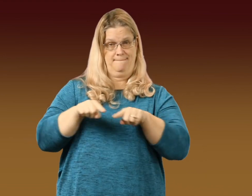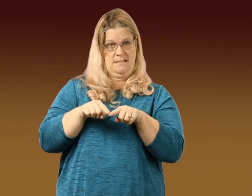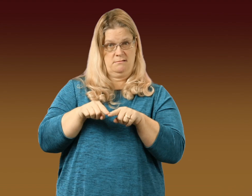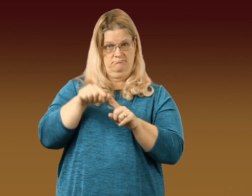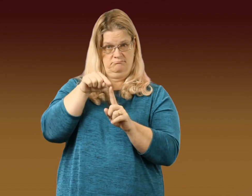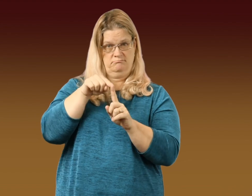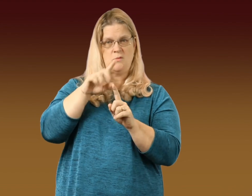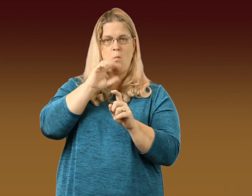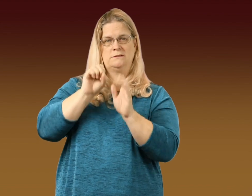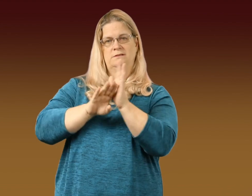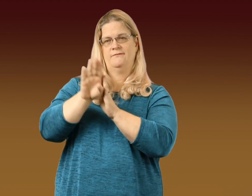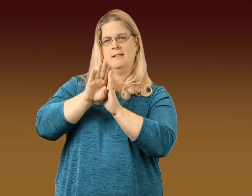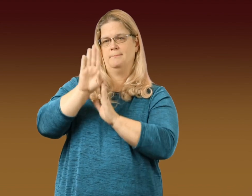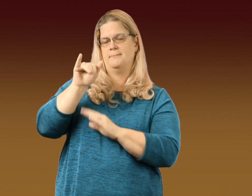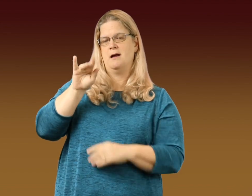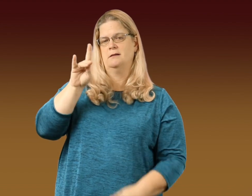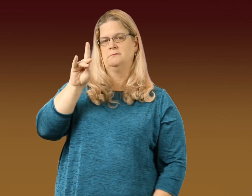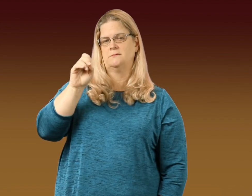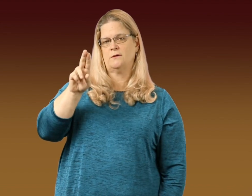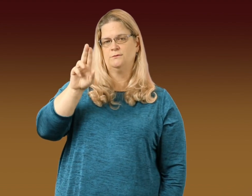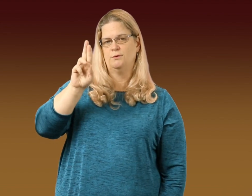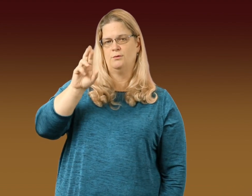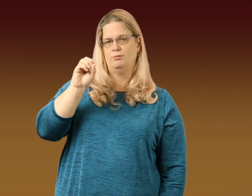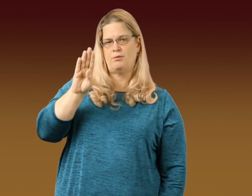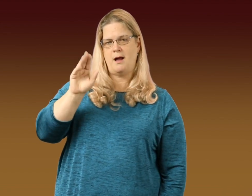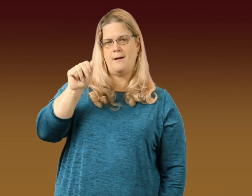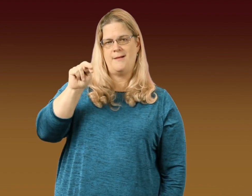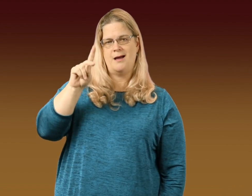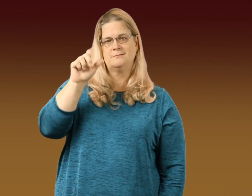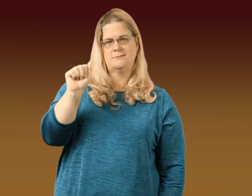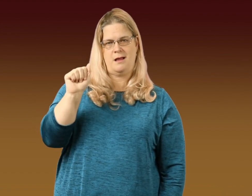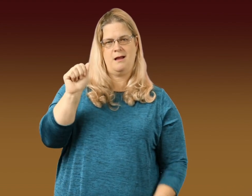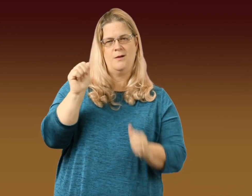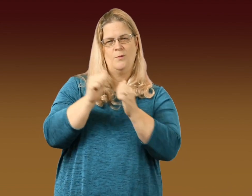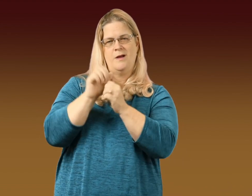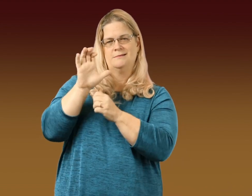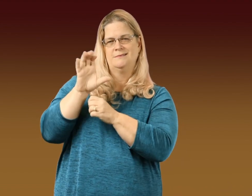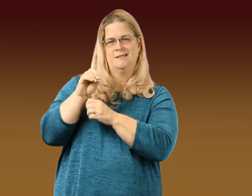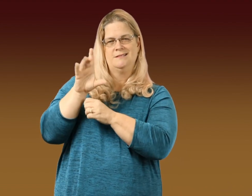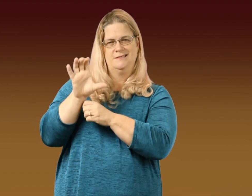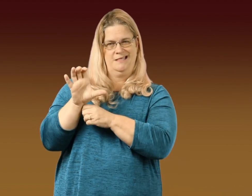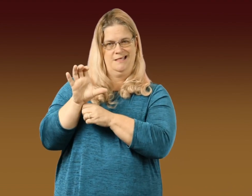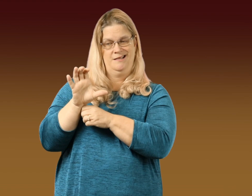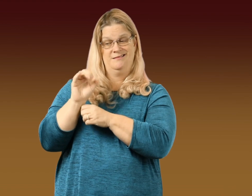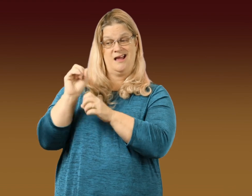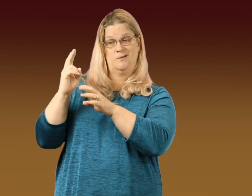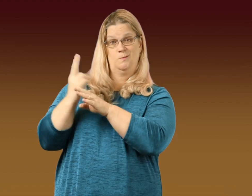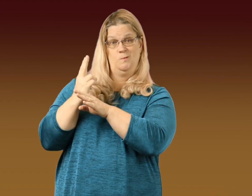the ACE pyramid was developed by Dr. Rob Anda with the CDC,